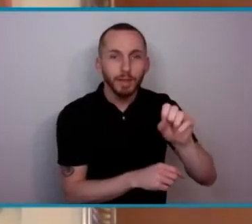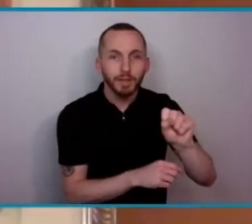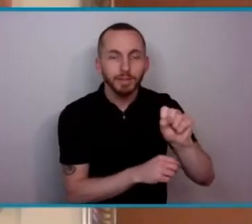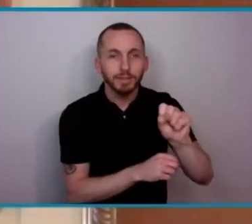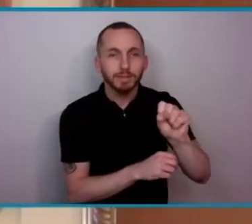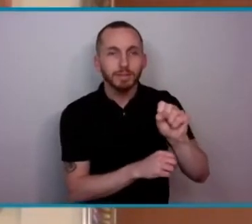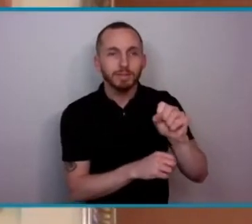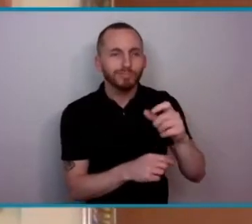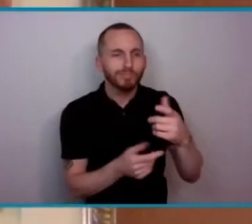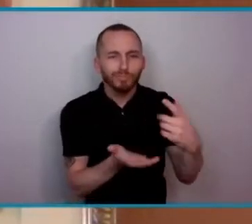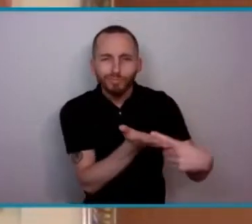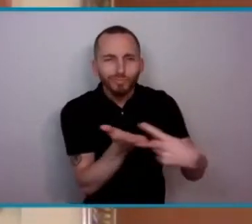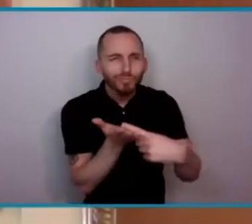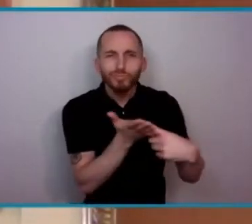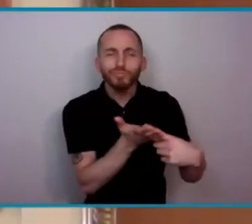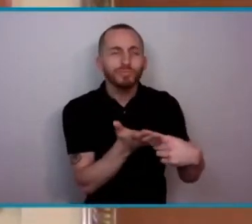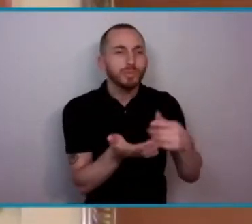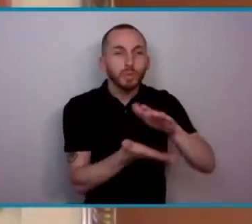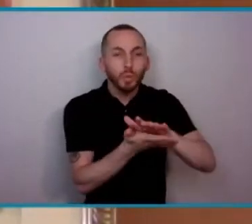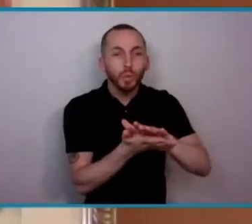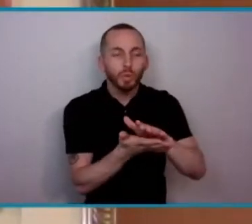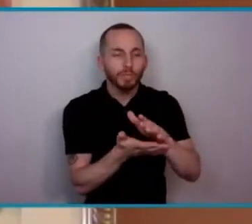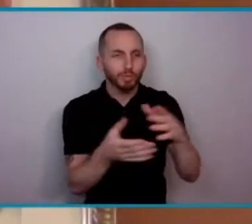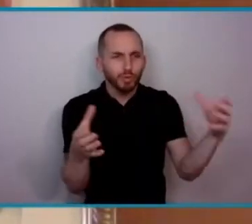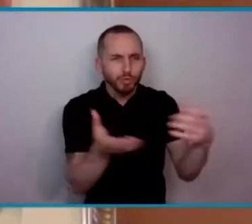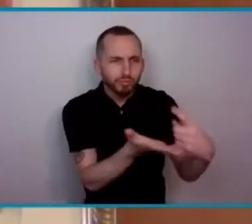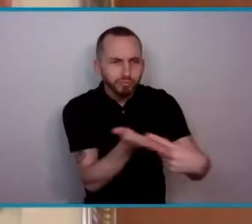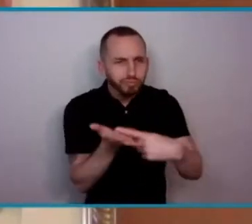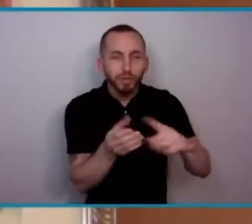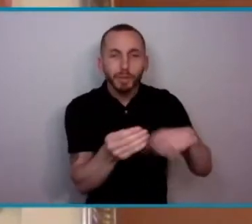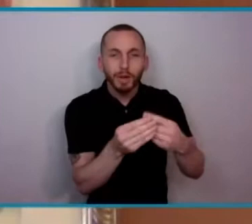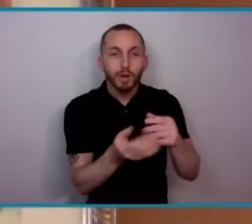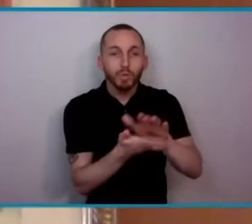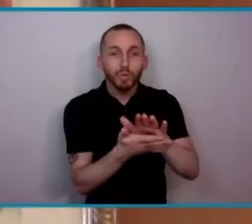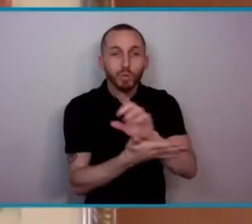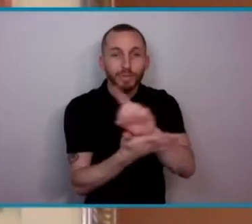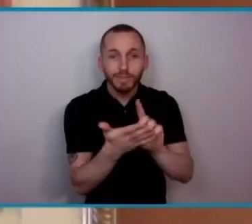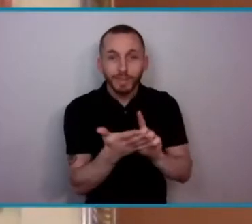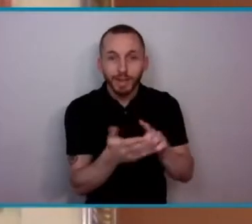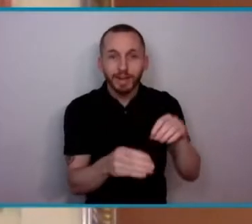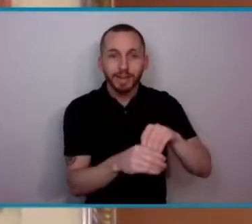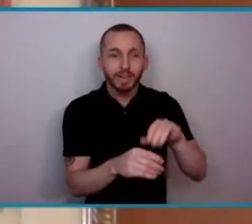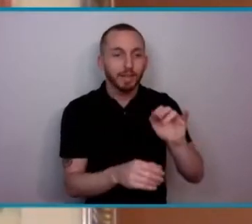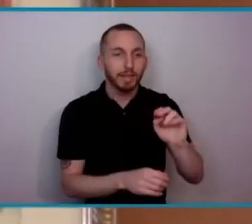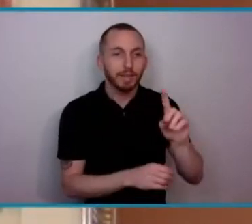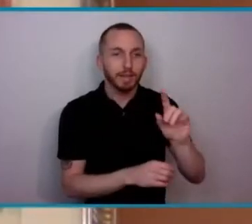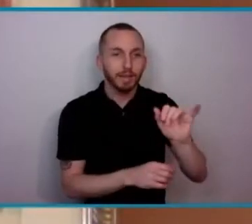of Design, I think it's Herron School of Design in Indianapolis, and Juliet I think was prescient